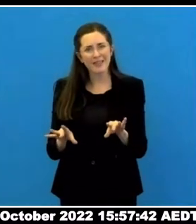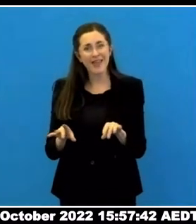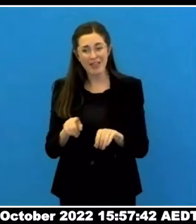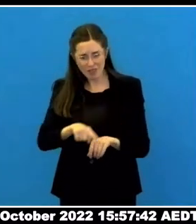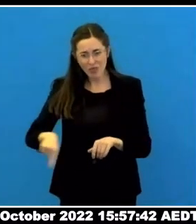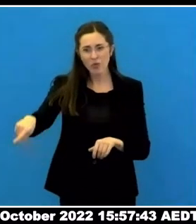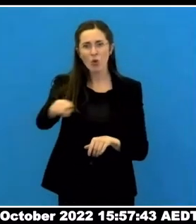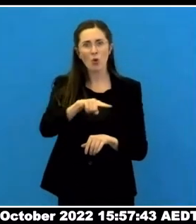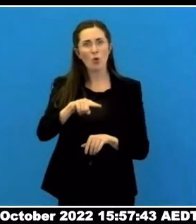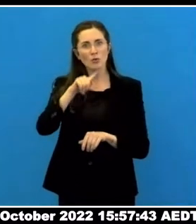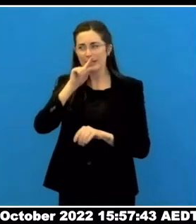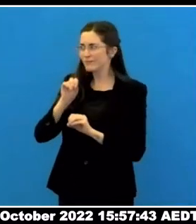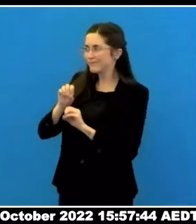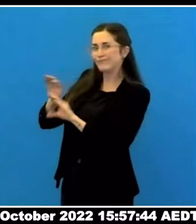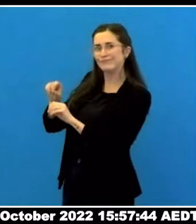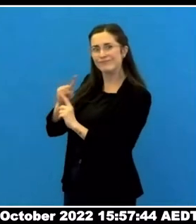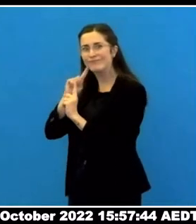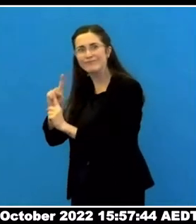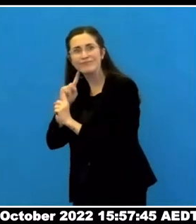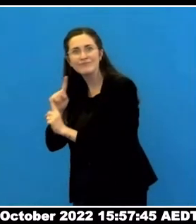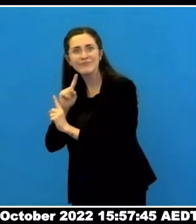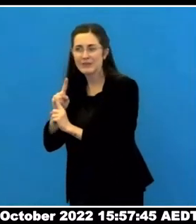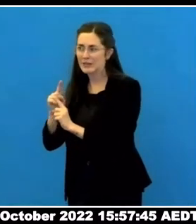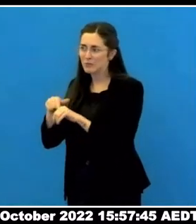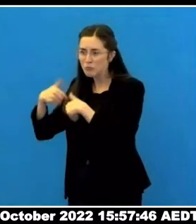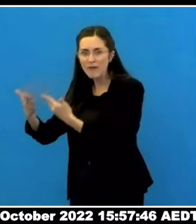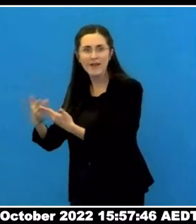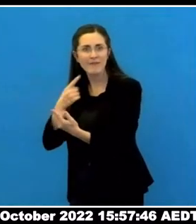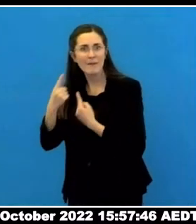provide information, educate the people, new arrivals,